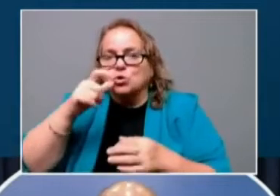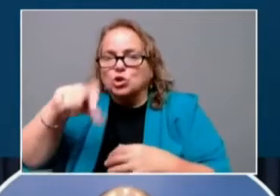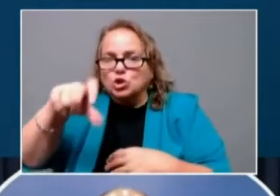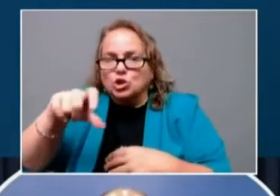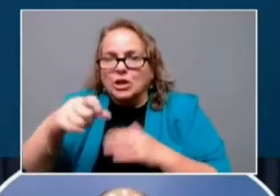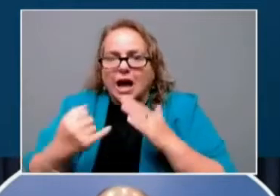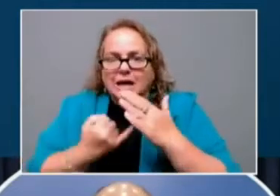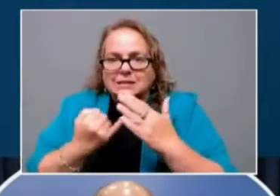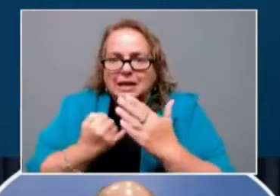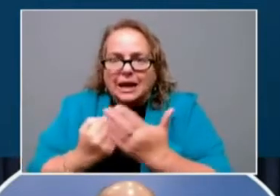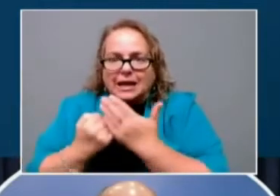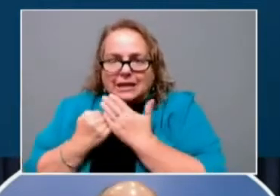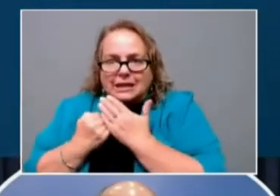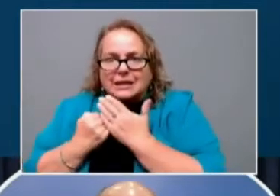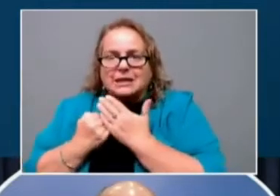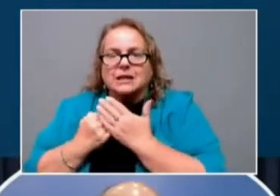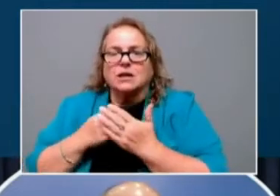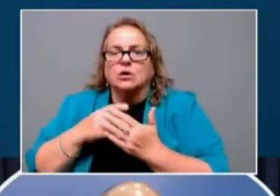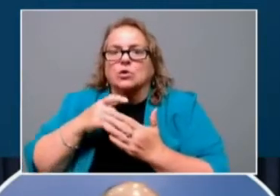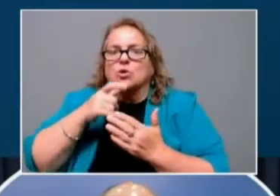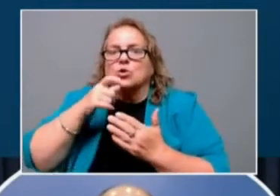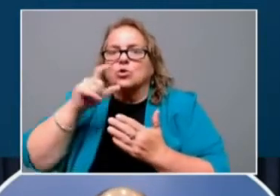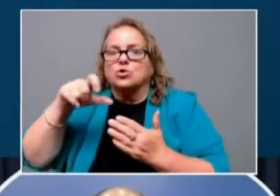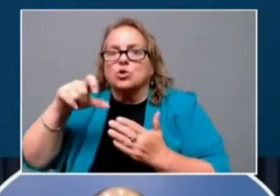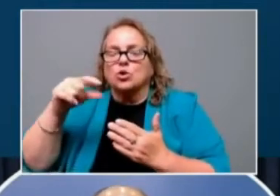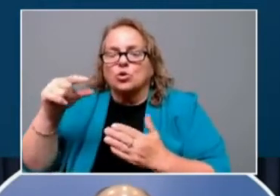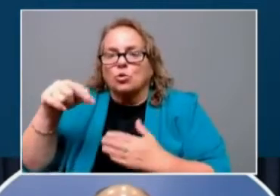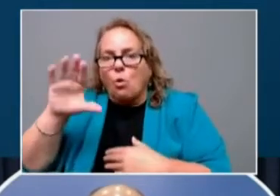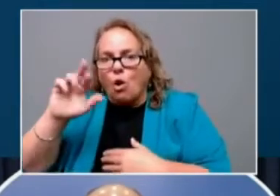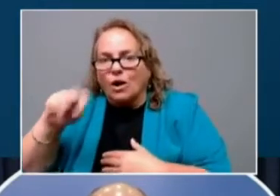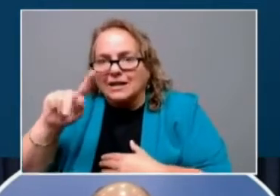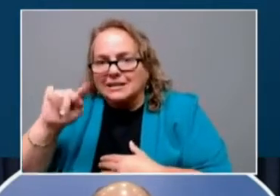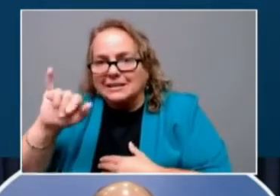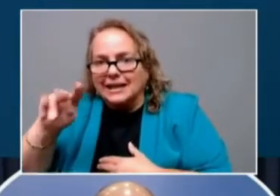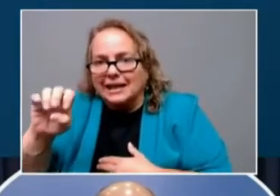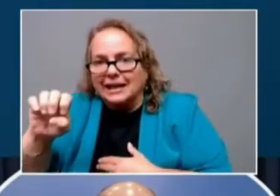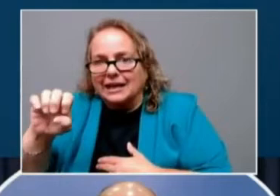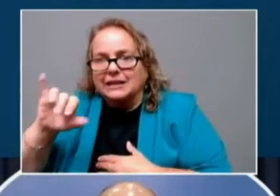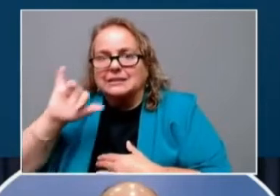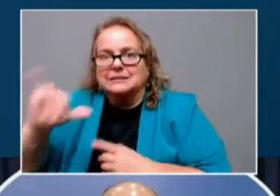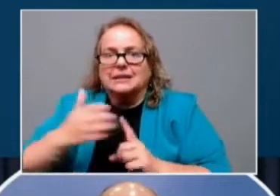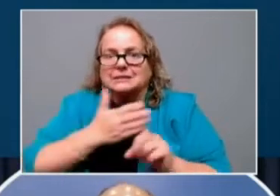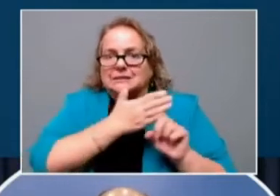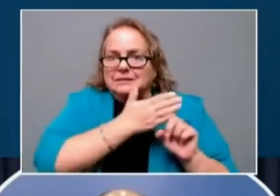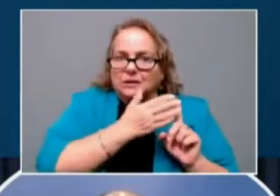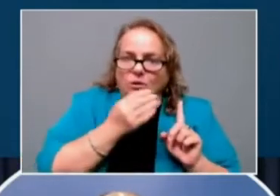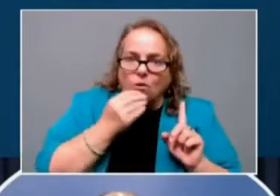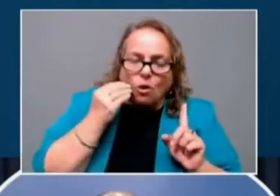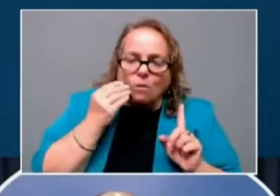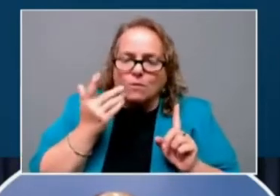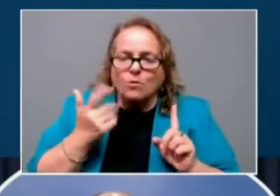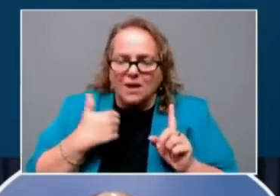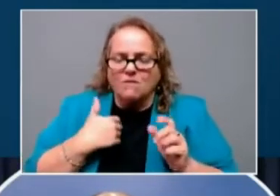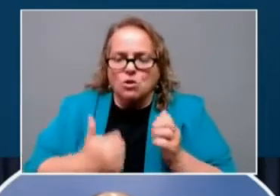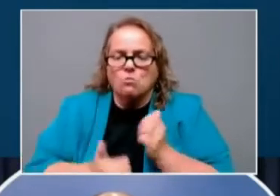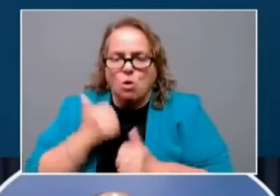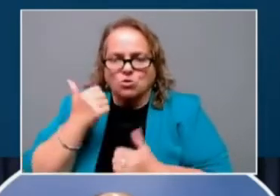information to give them. So that will all be coming here shortly. We have most of it already created, but we'll put it together in a simpler package.